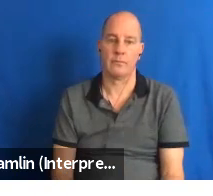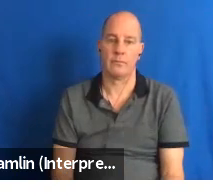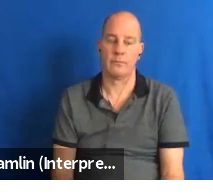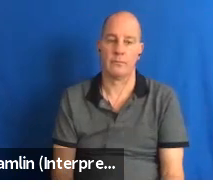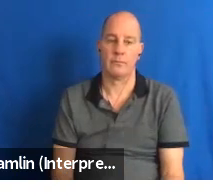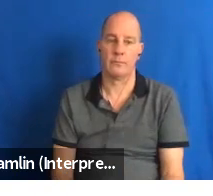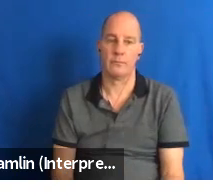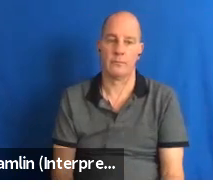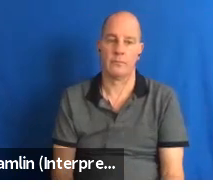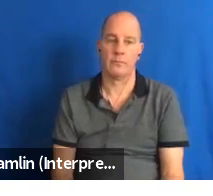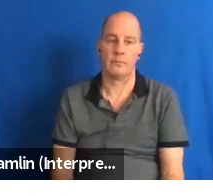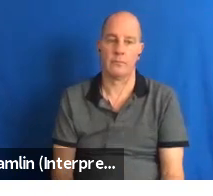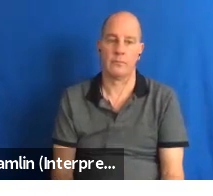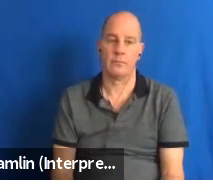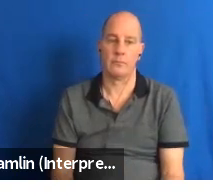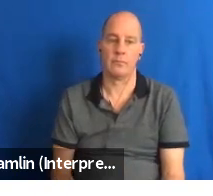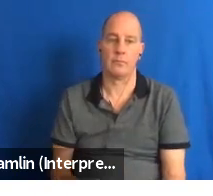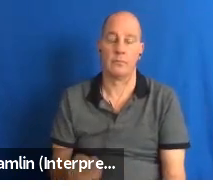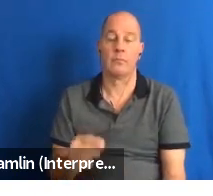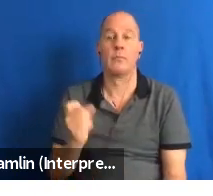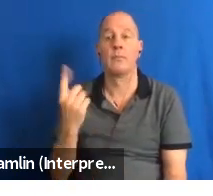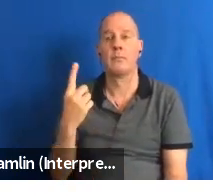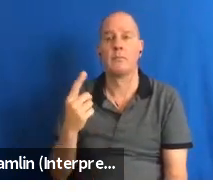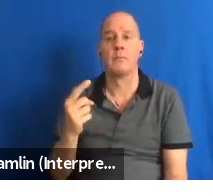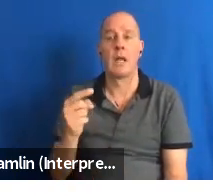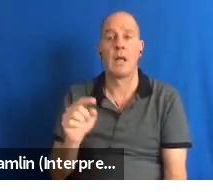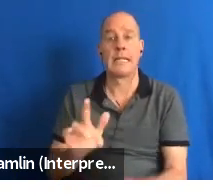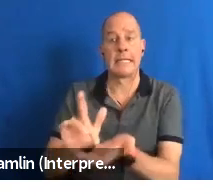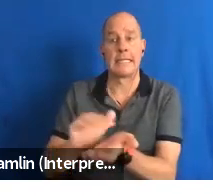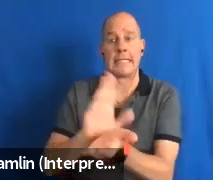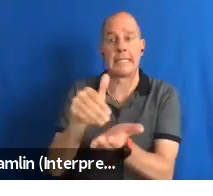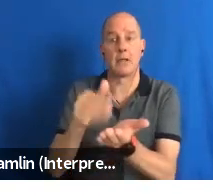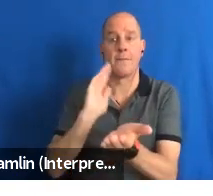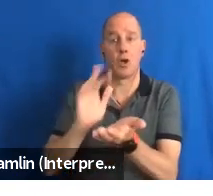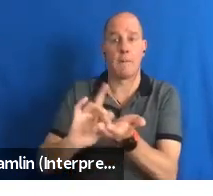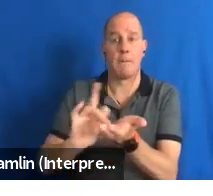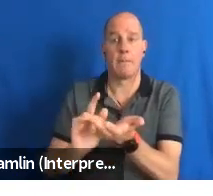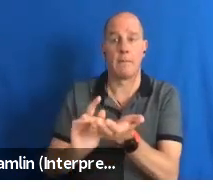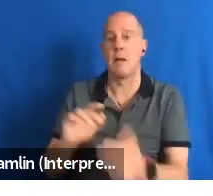but the Center for Medicaid and Medicare Services... yes, I will send out a link